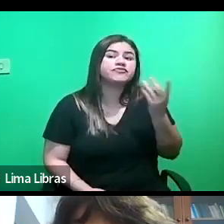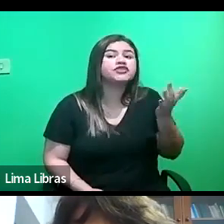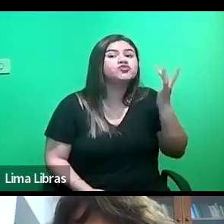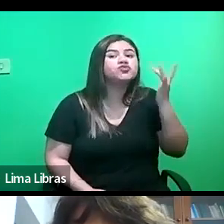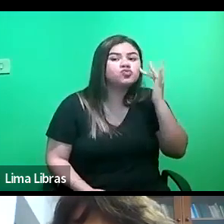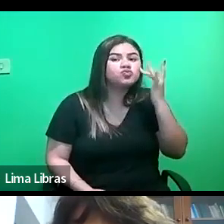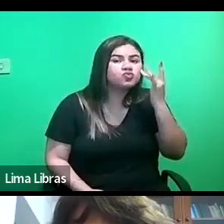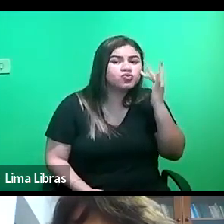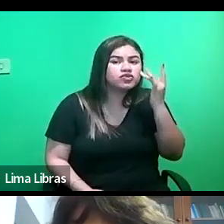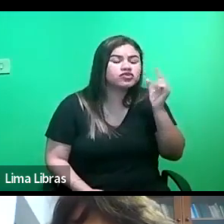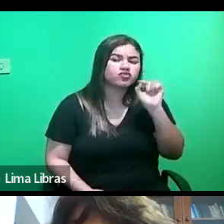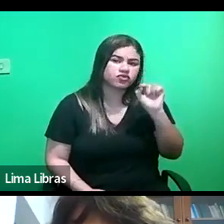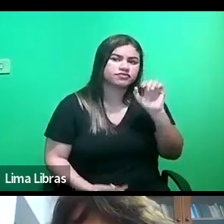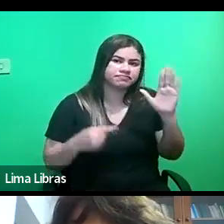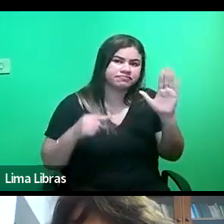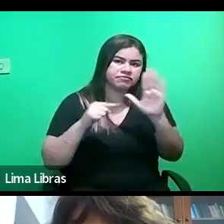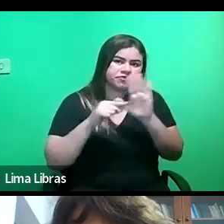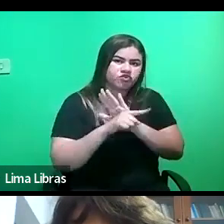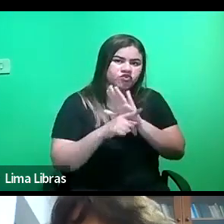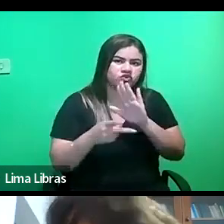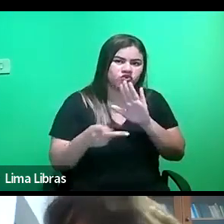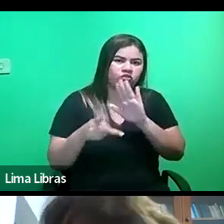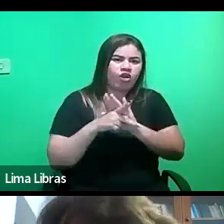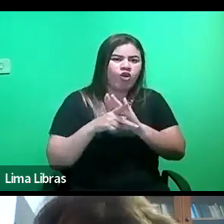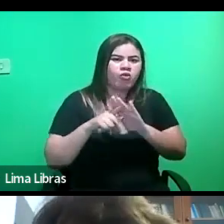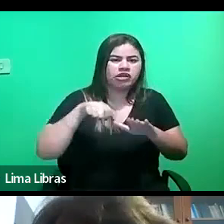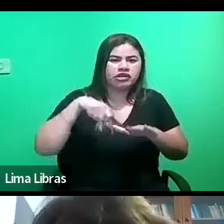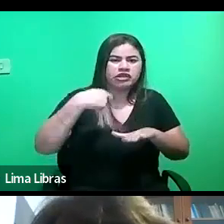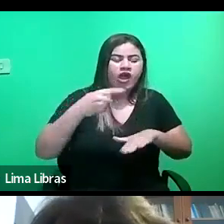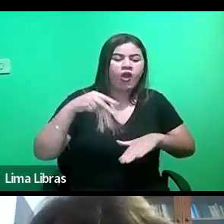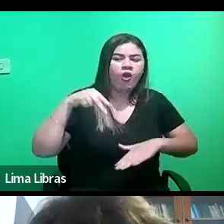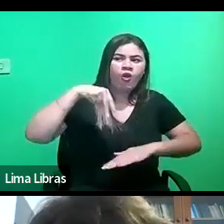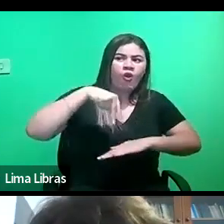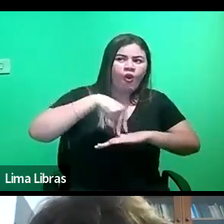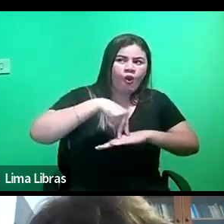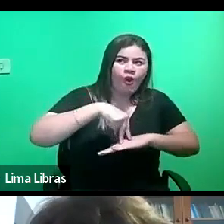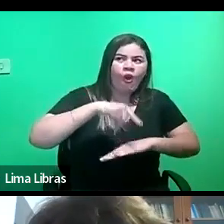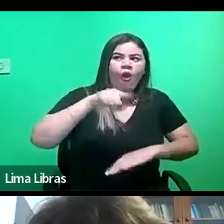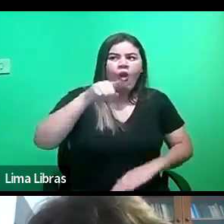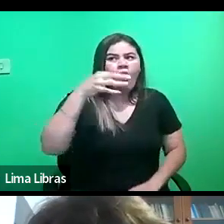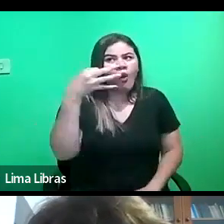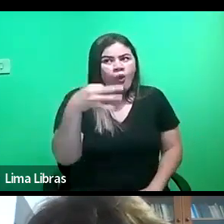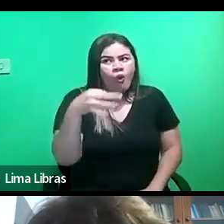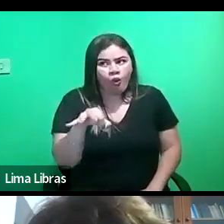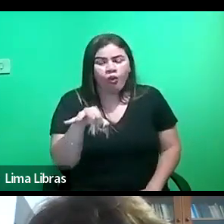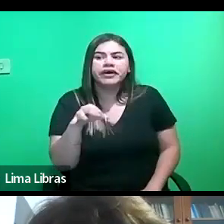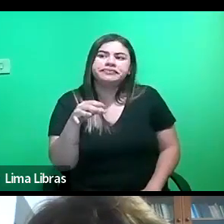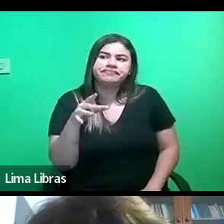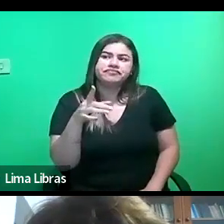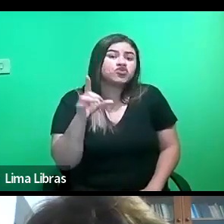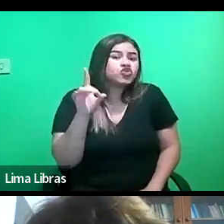I think on the question of protagonists. I think you you all right. you all right, that we you all right, that we are all protagonist on. we